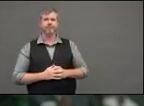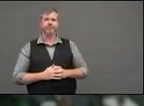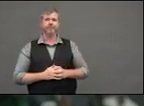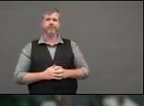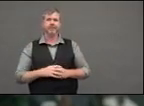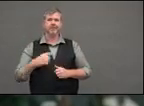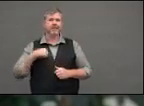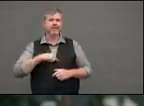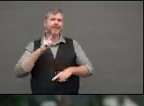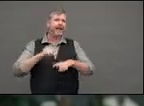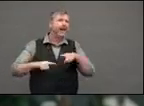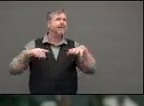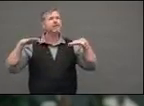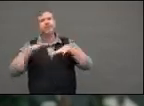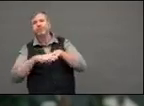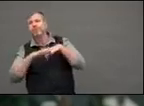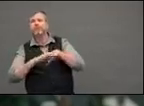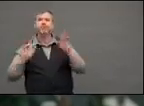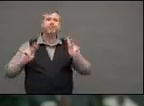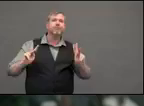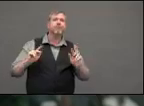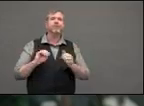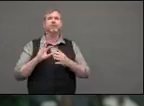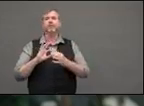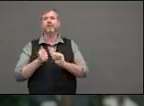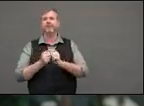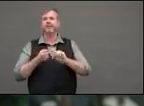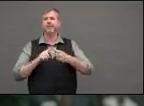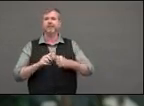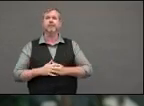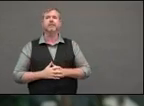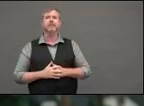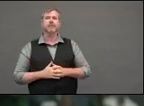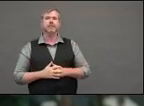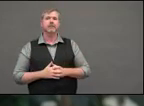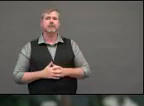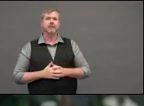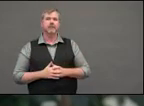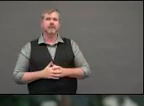we have to limit um our interactions with others so